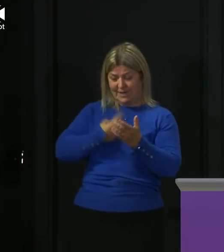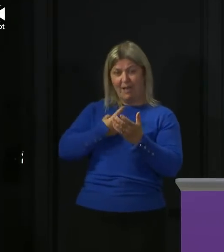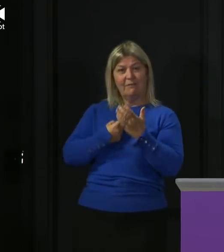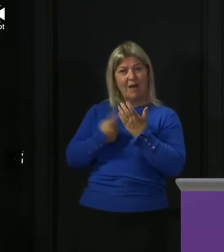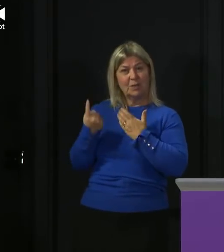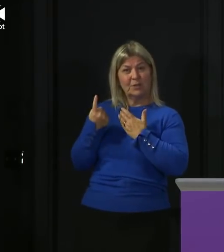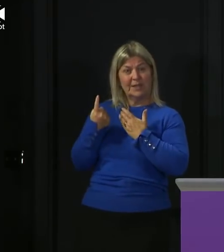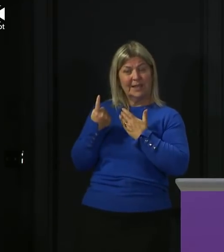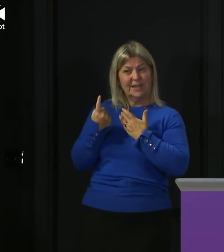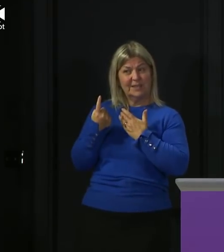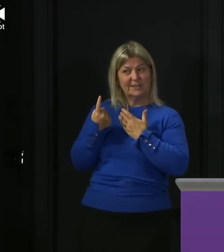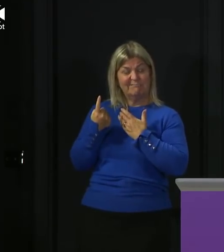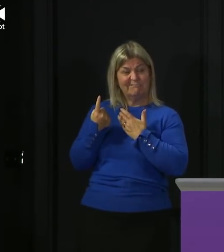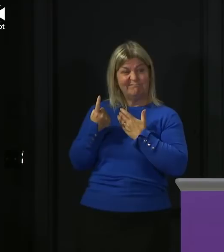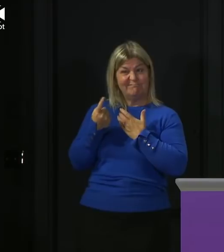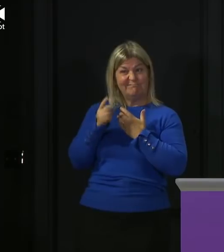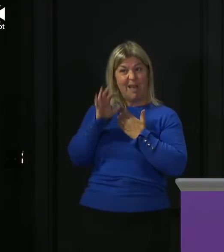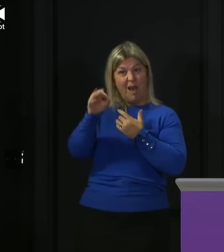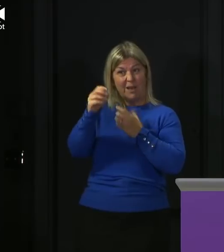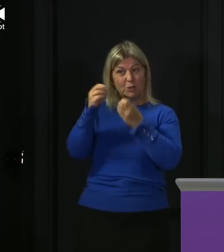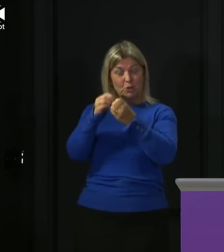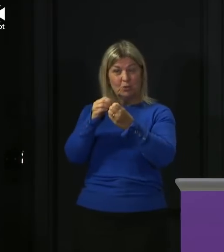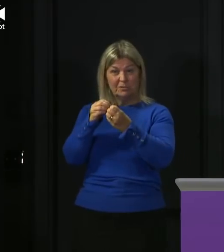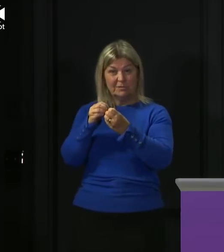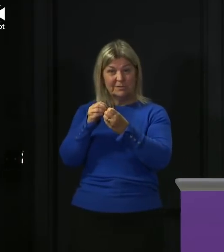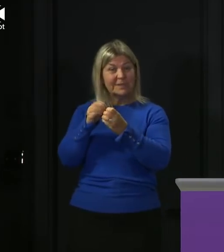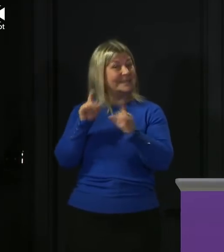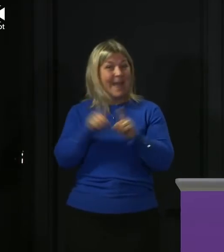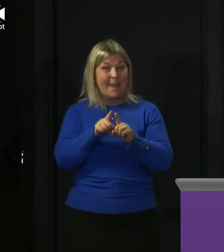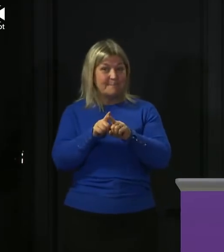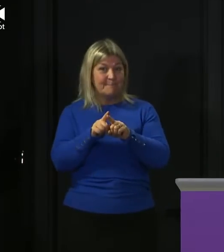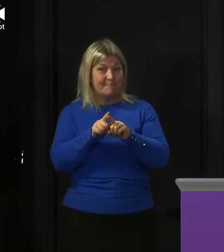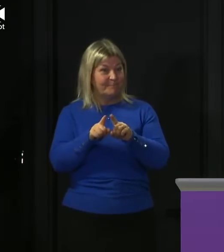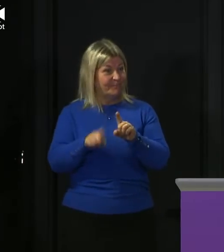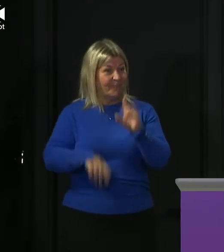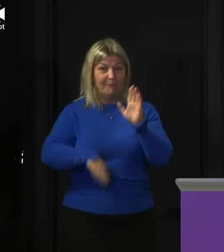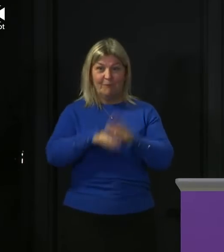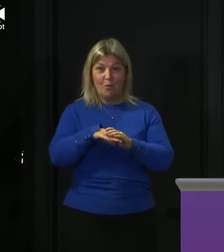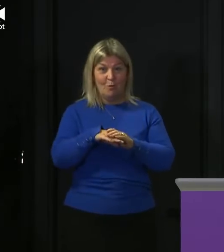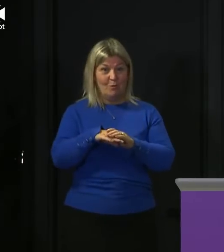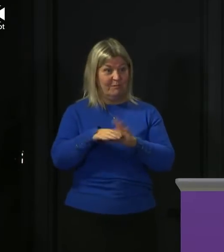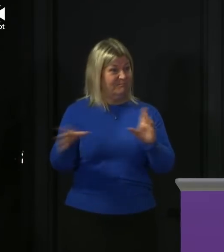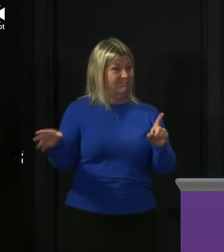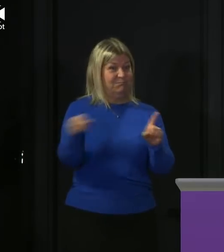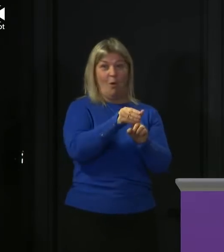asking everybody in the population to do around self-isolation. The experience of complying with